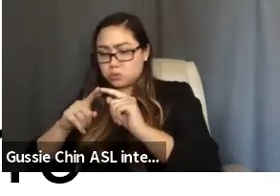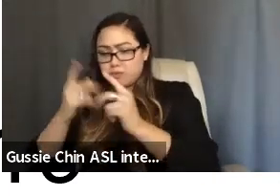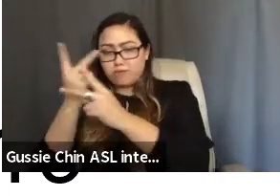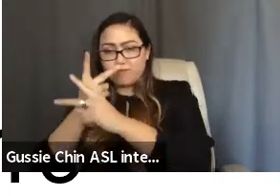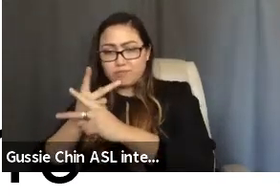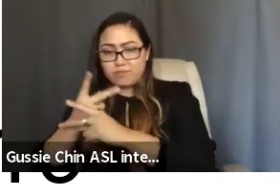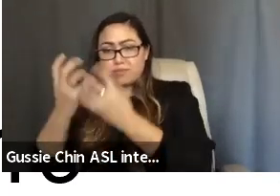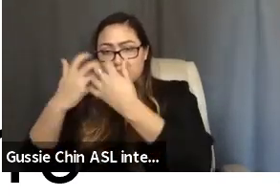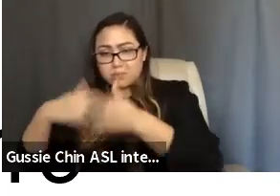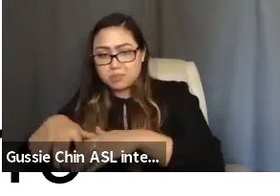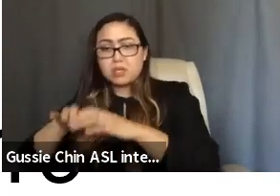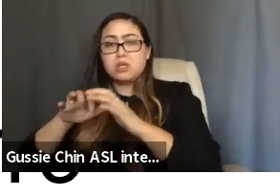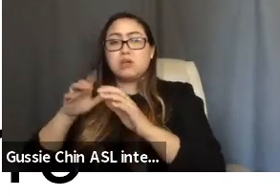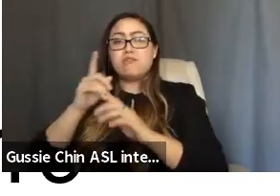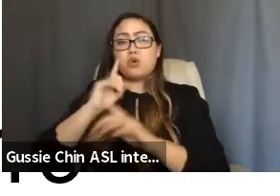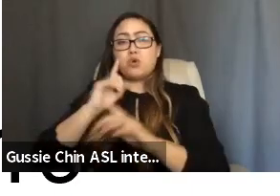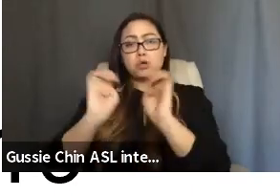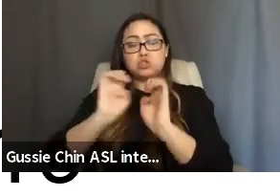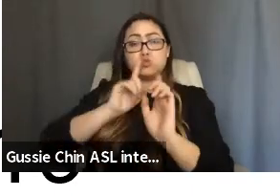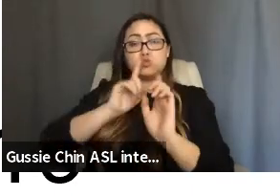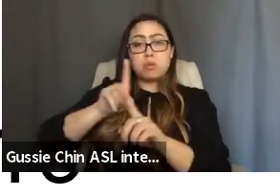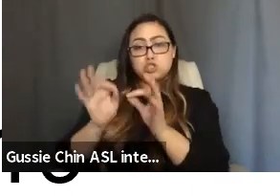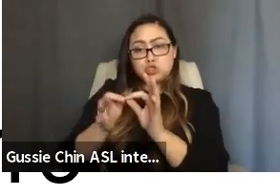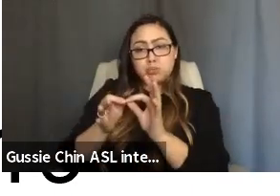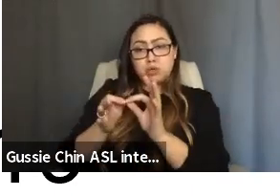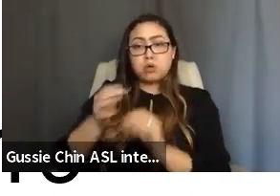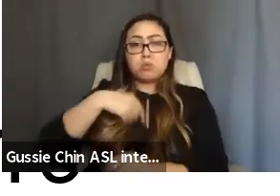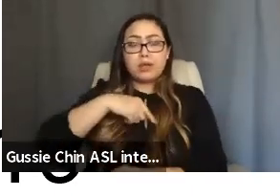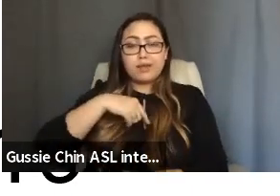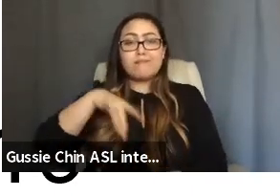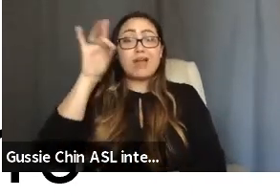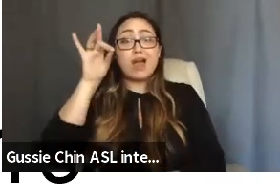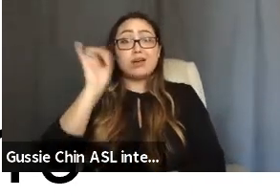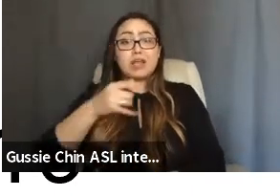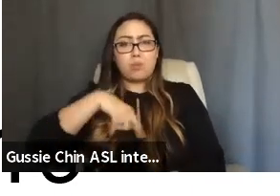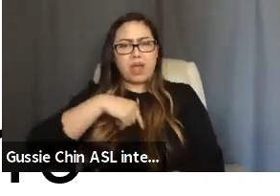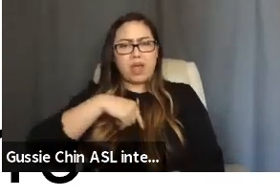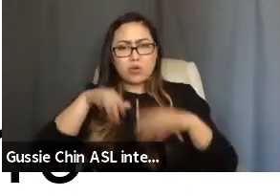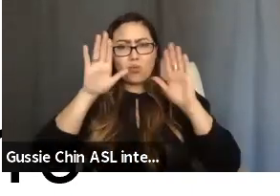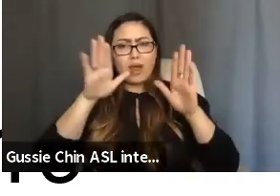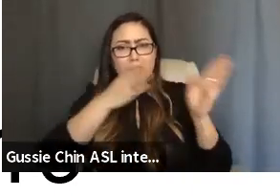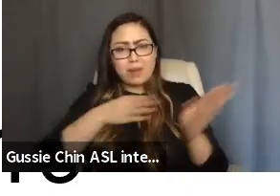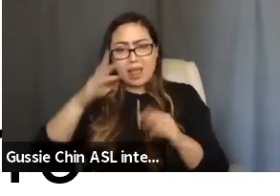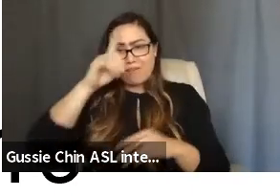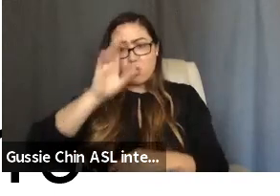plan for our media communications partners. And so we have actually reached out to the Colorado